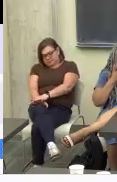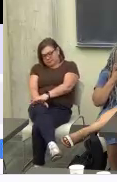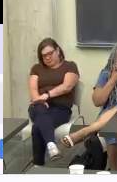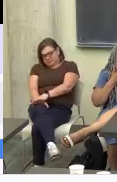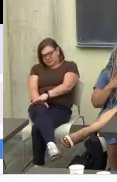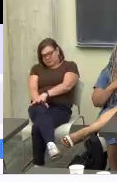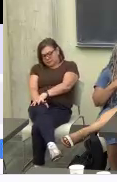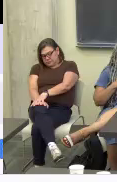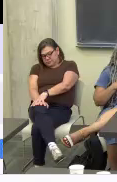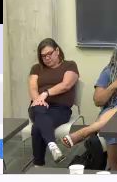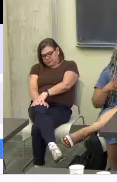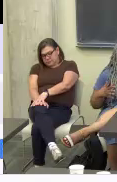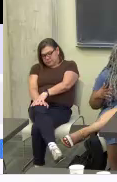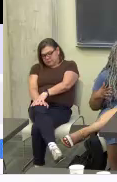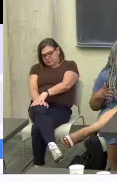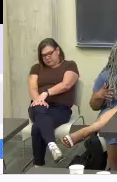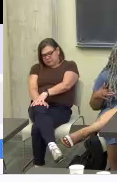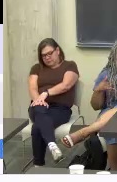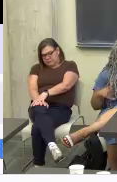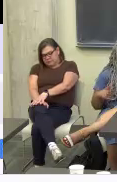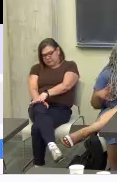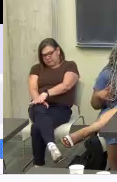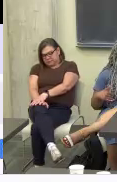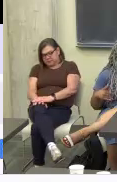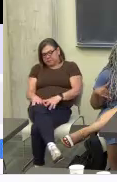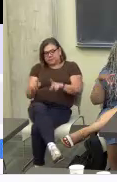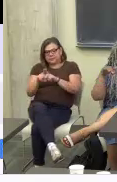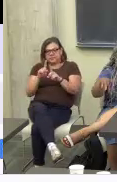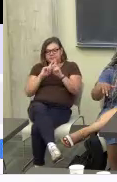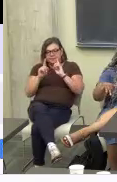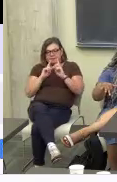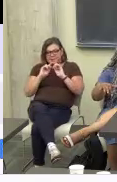ways. It's the same conversation, which is how to get my conversation as part of the